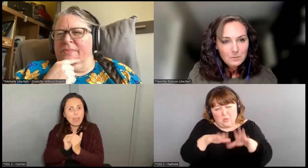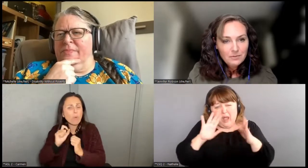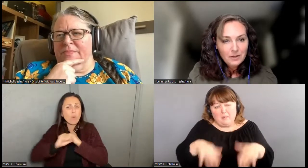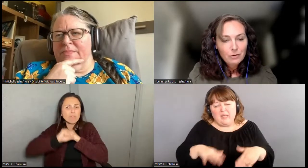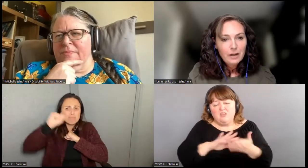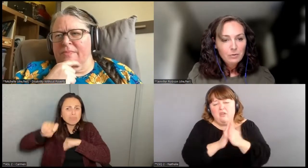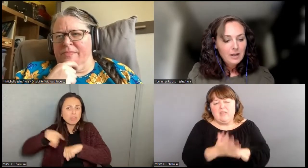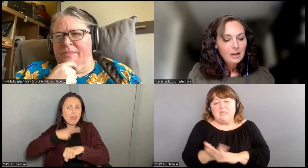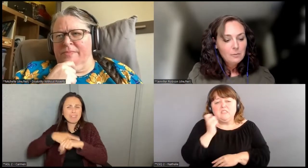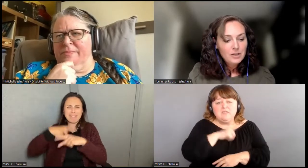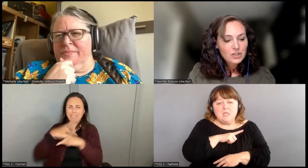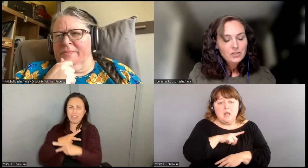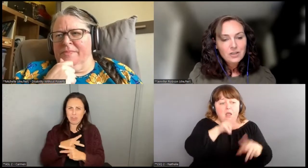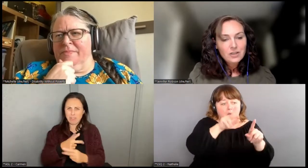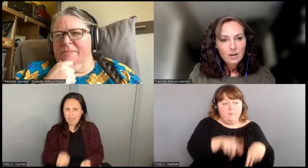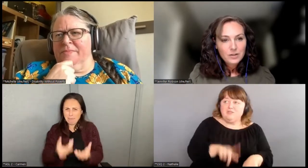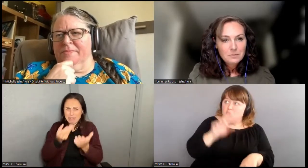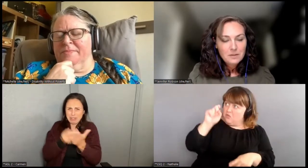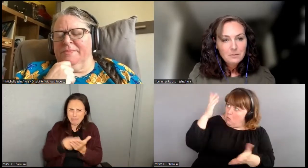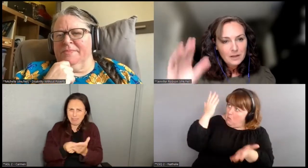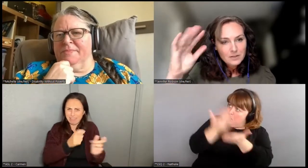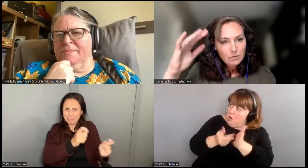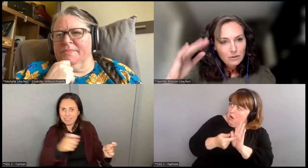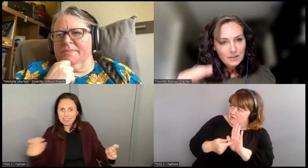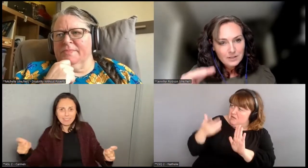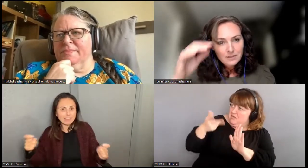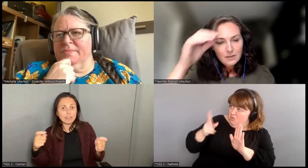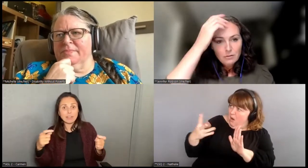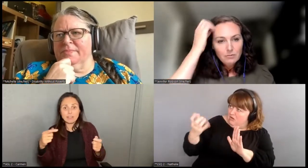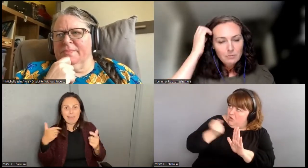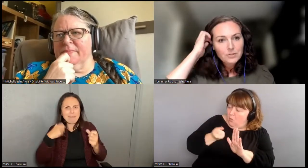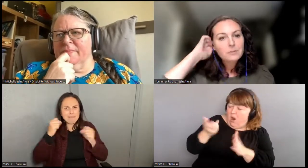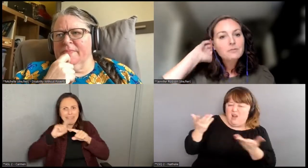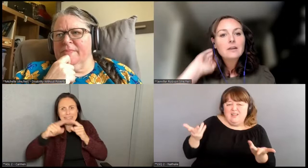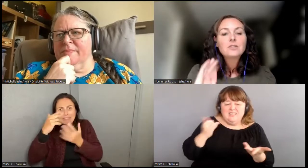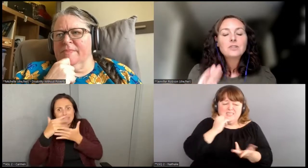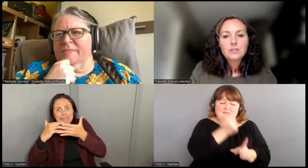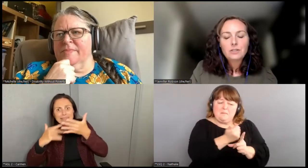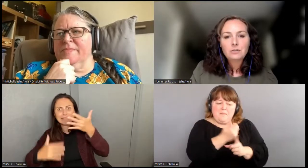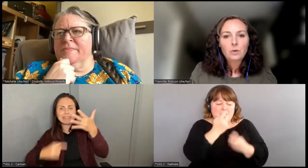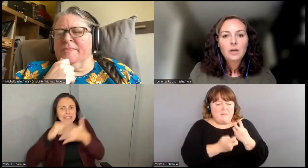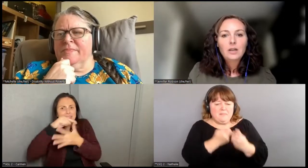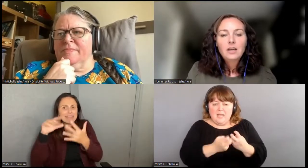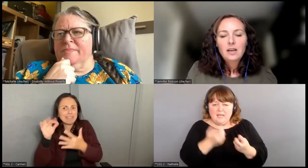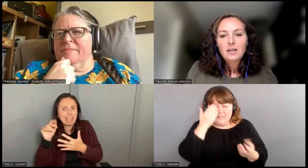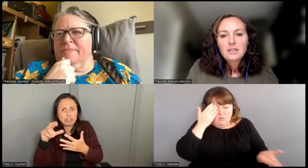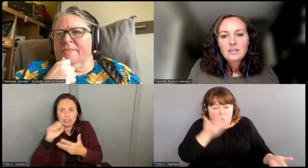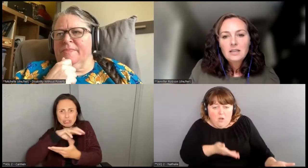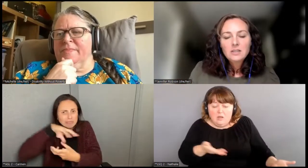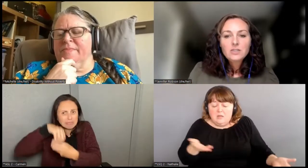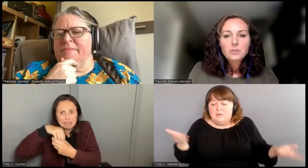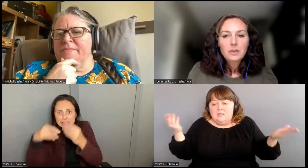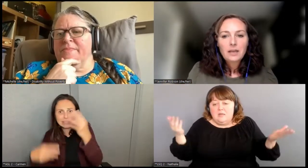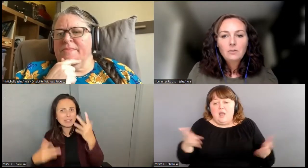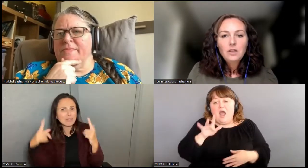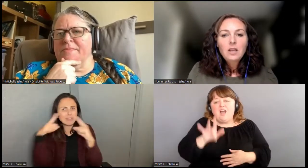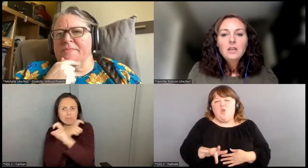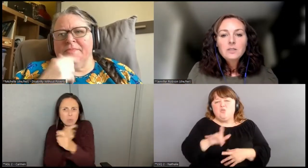TO FIGURE OUT HOW LONG IT OUGHT TO BE BECAUSE THERE ARE MULTIPLE FACTORS TO TAKE INTO ACCOUNT.